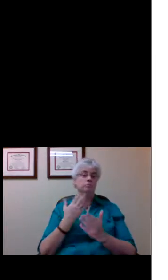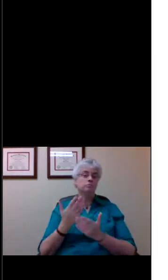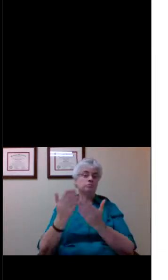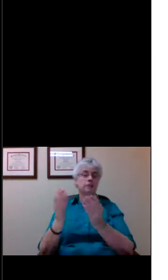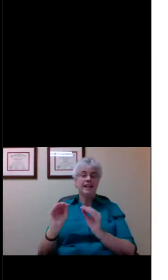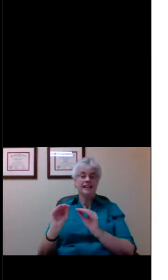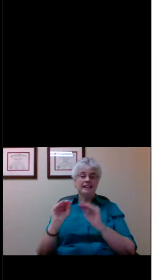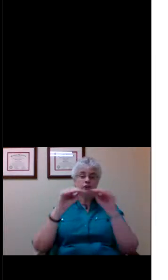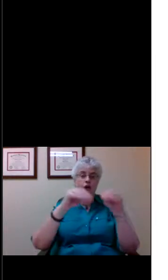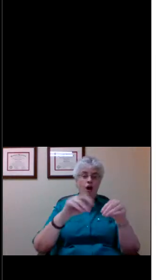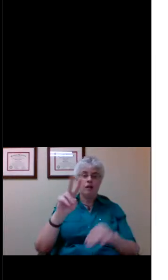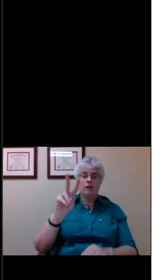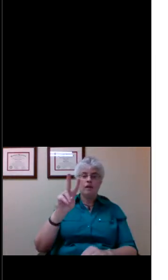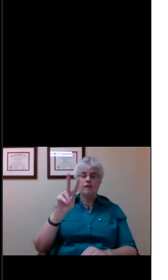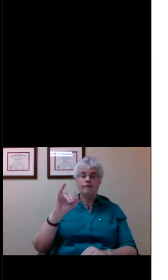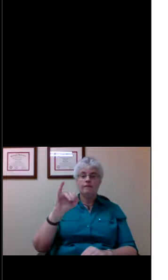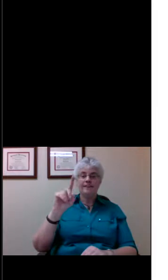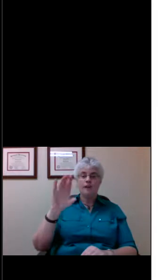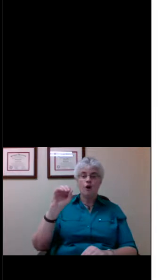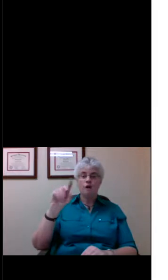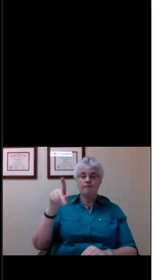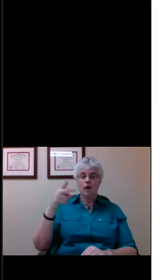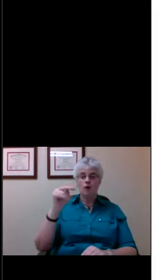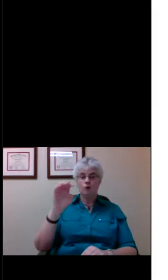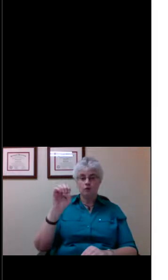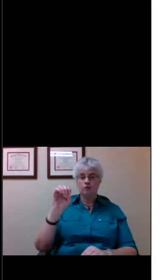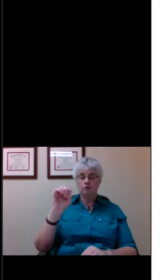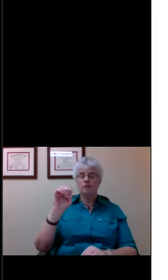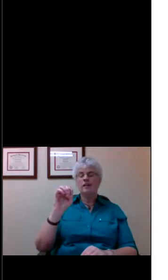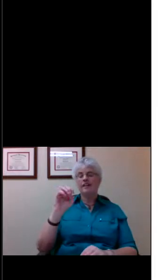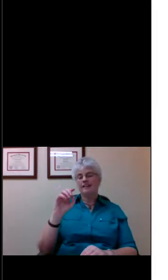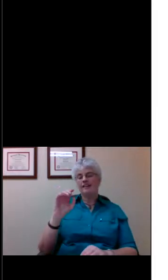improvement, like, we could install a videophone